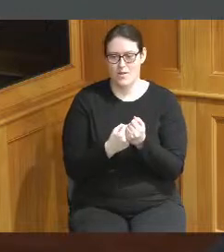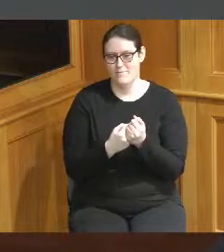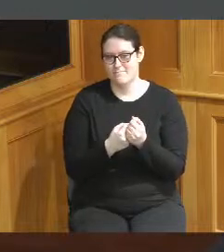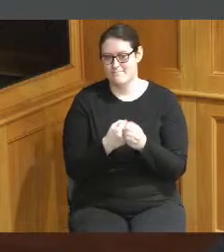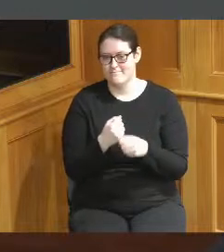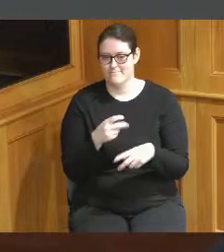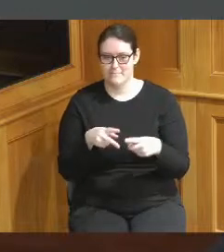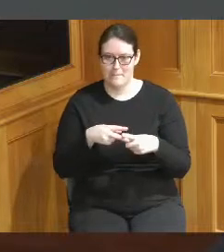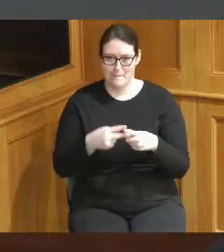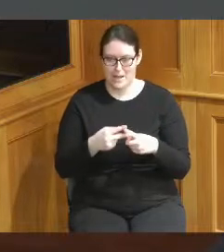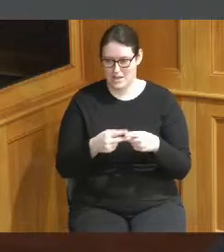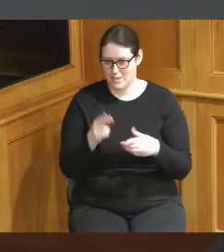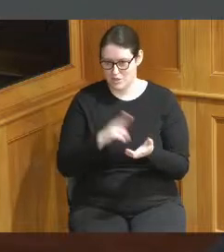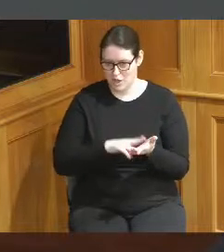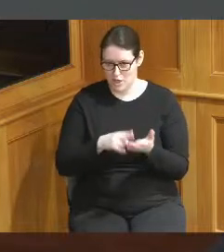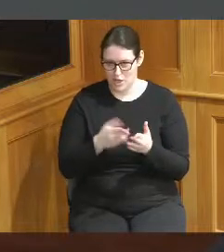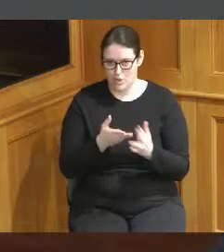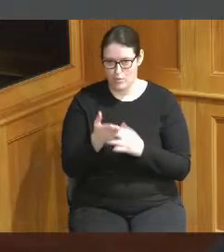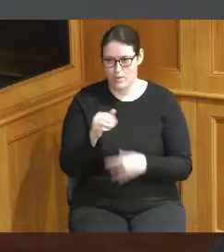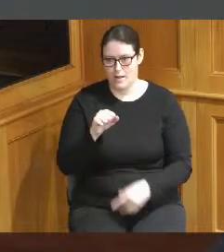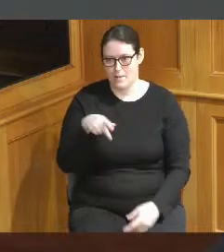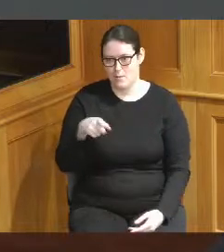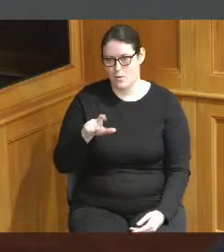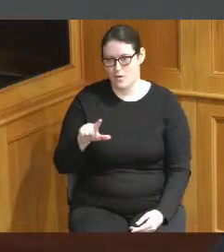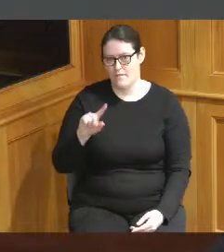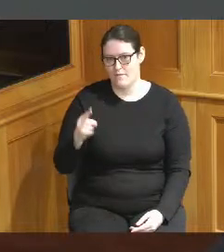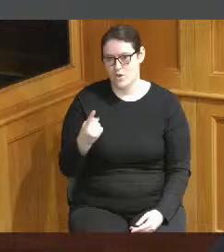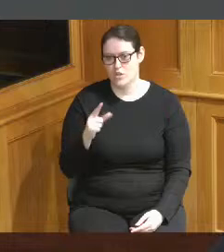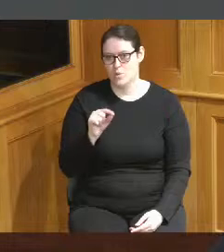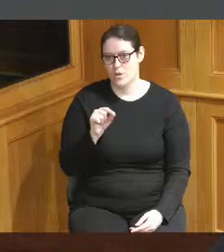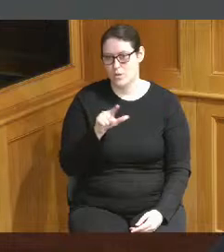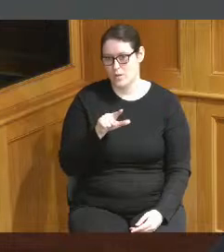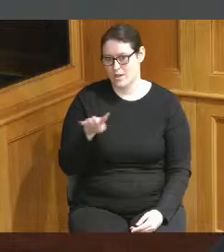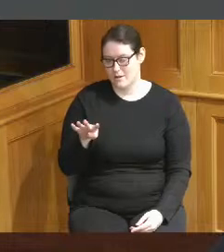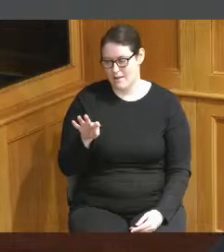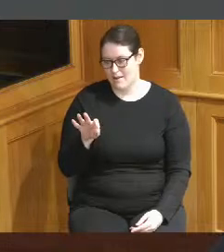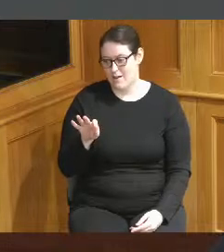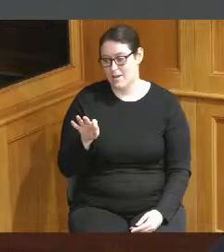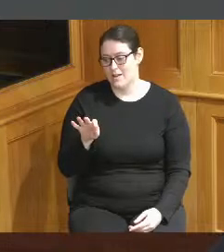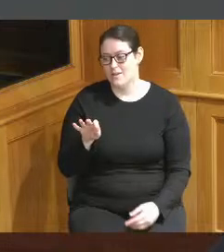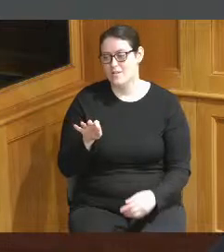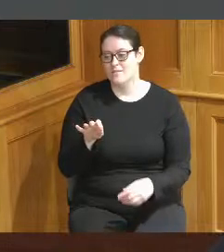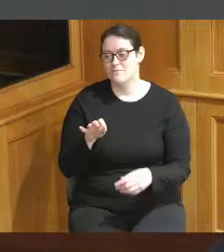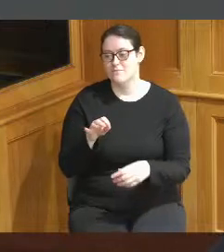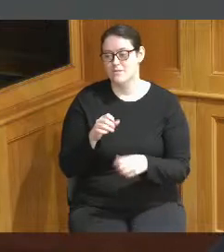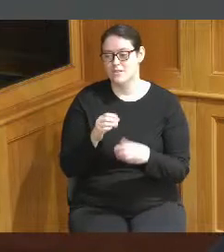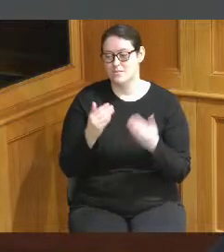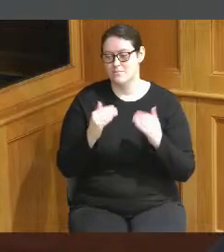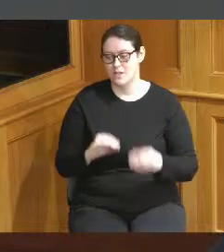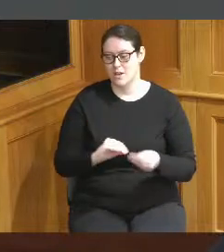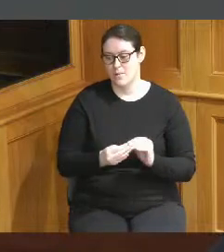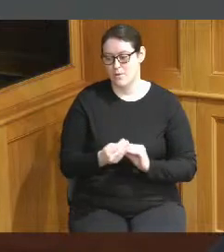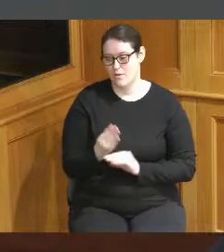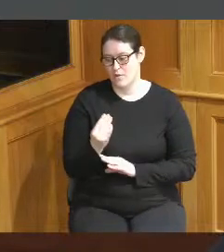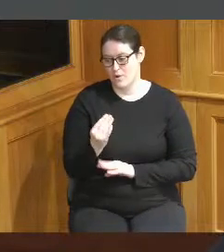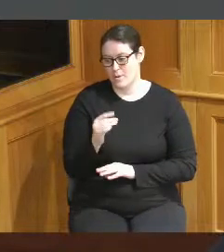that are due and see if there's a payment plan so we don't get to the finish line and our kids get